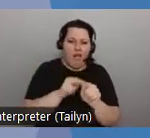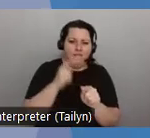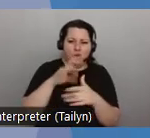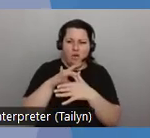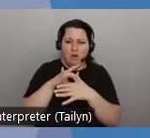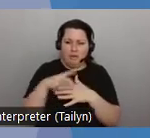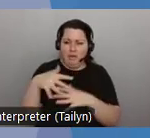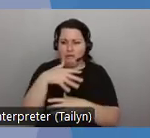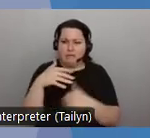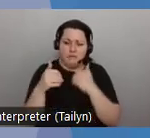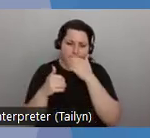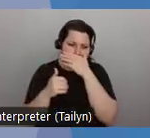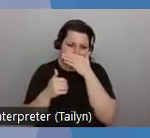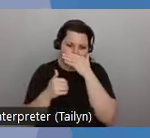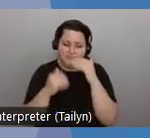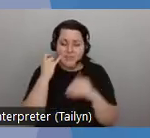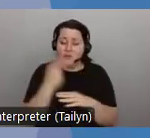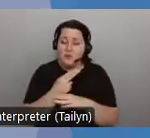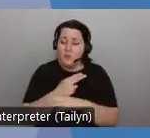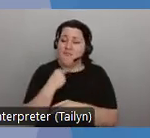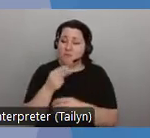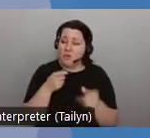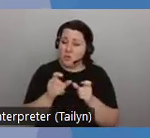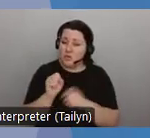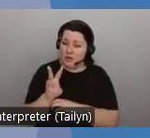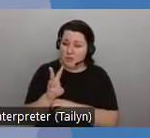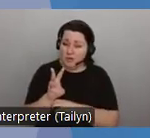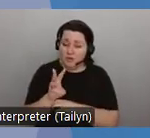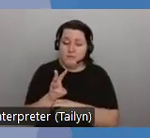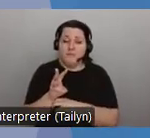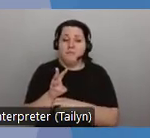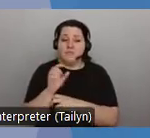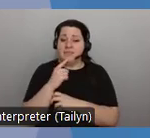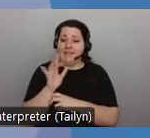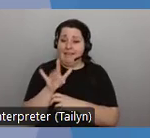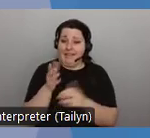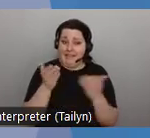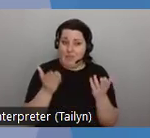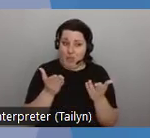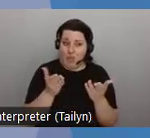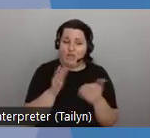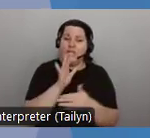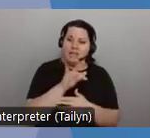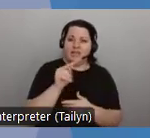then they have to read surrounding information for context. Or if someone is using voice control software,